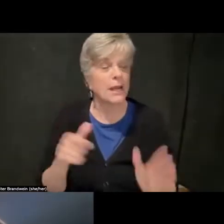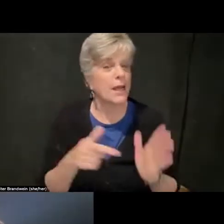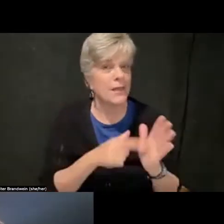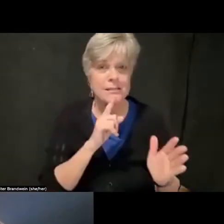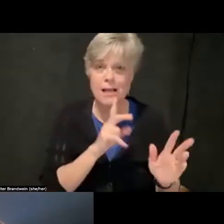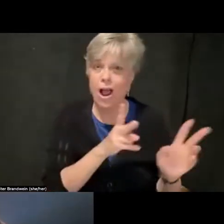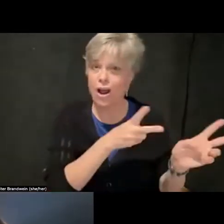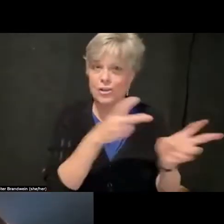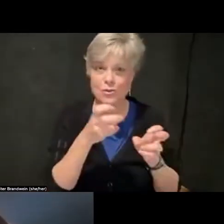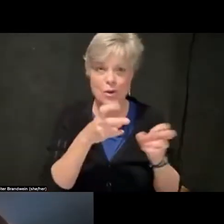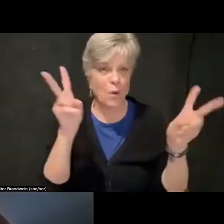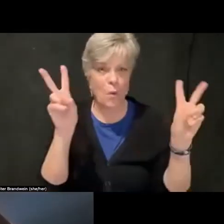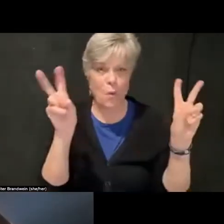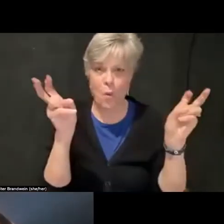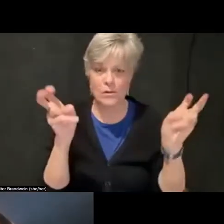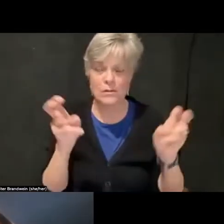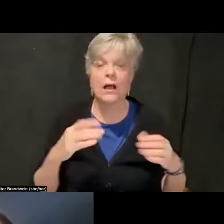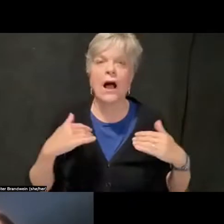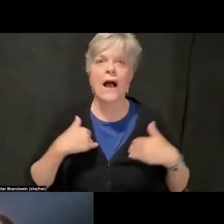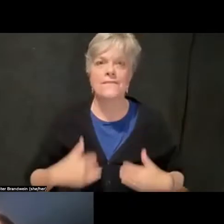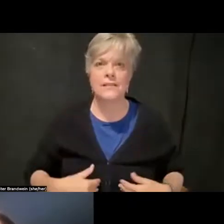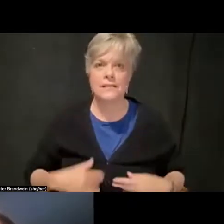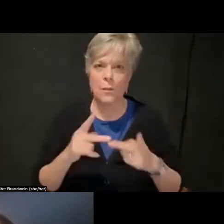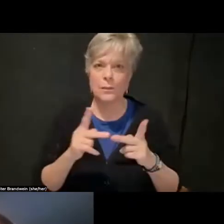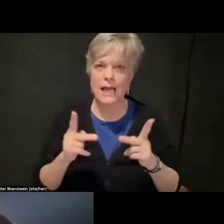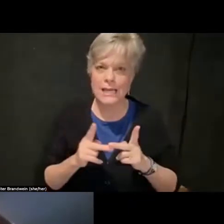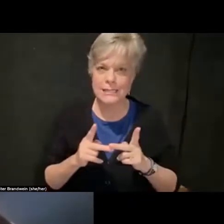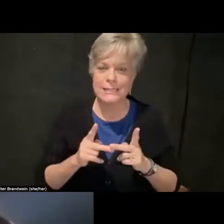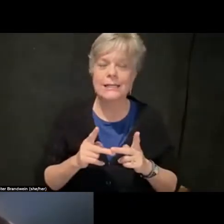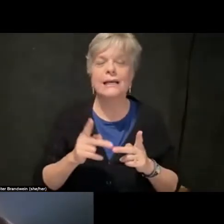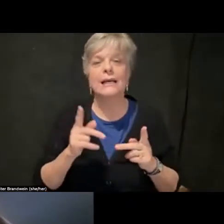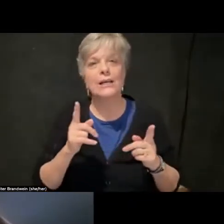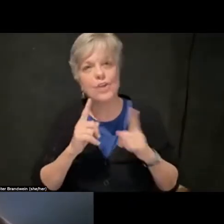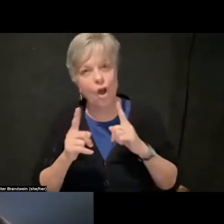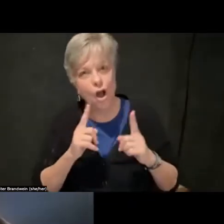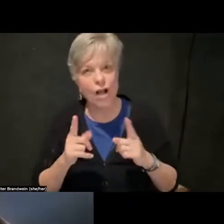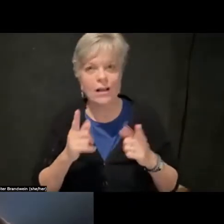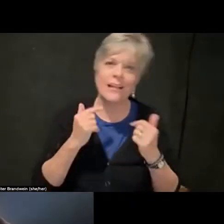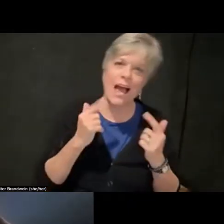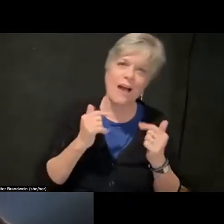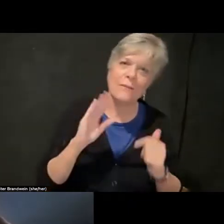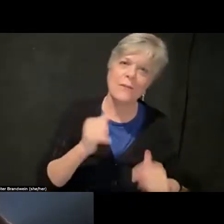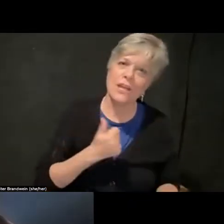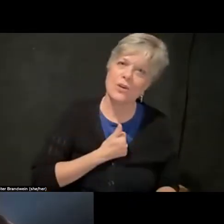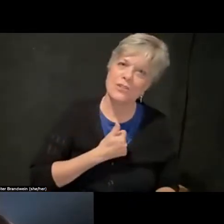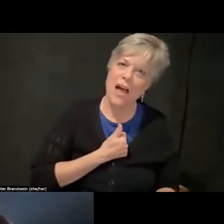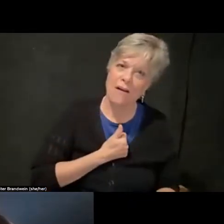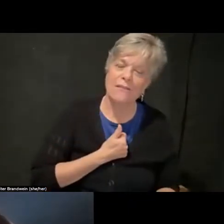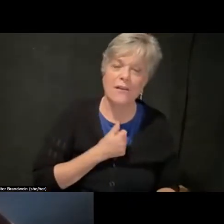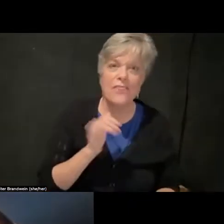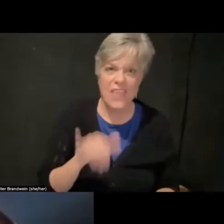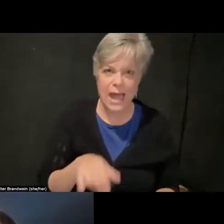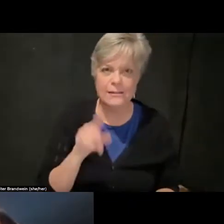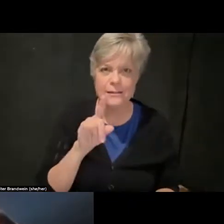A physical space where you can talk, laugh, be yourself and not feel like you will be physically harmed